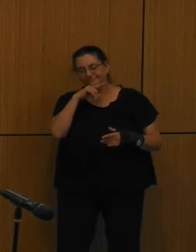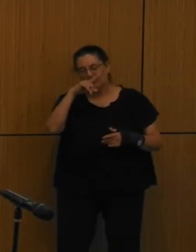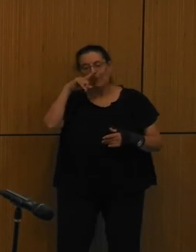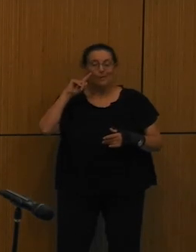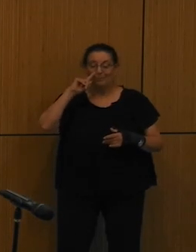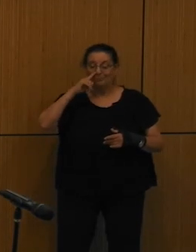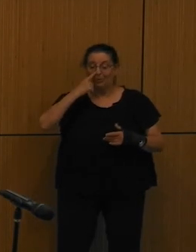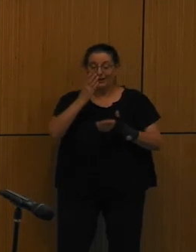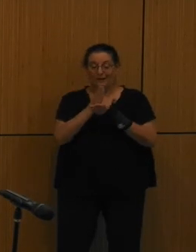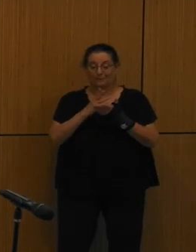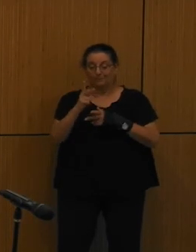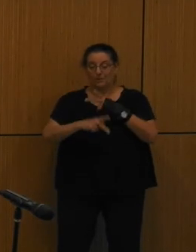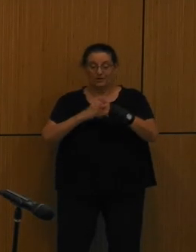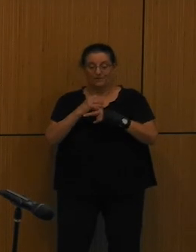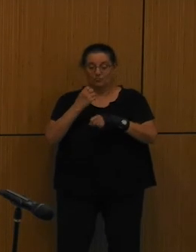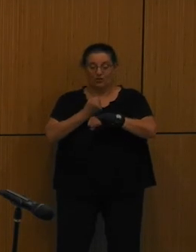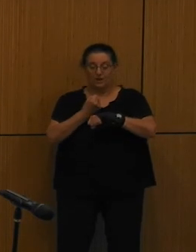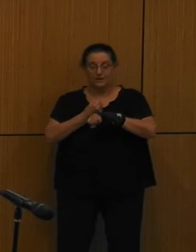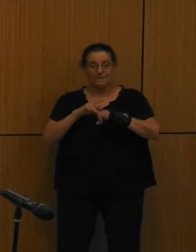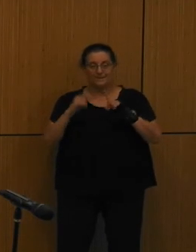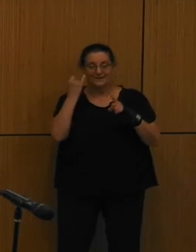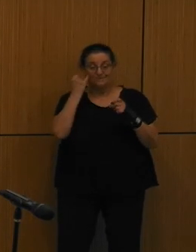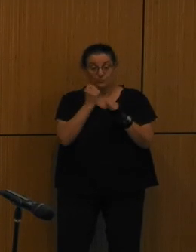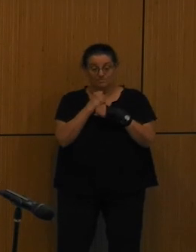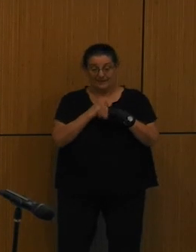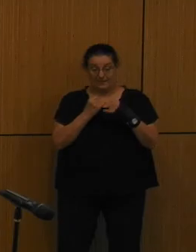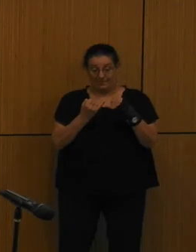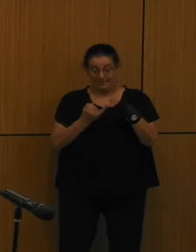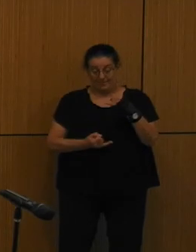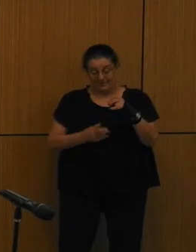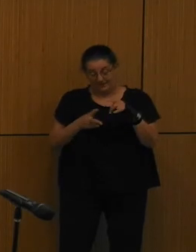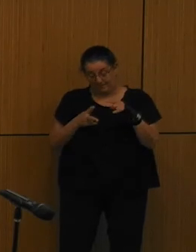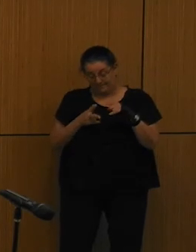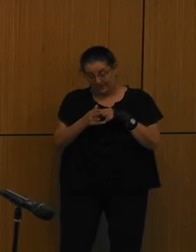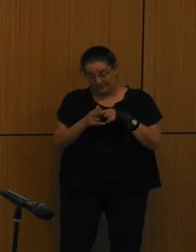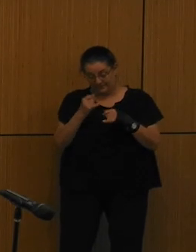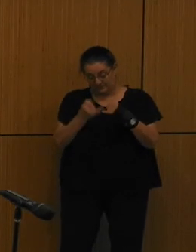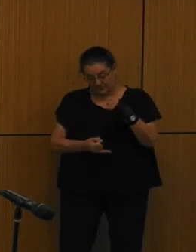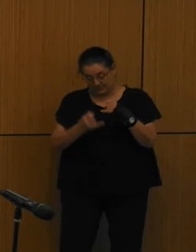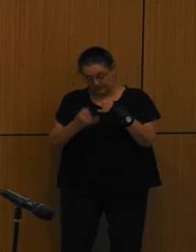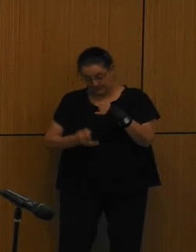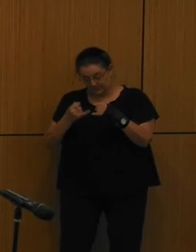But if you make a thin slice and and, you know, shine light through it, what you see